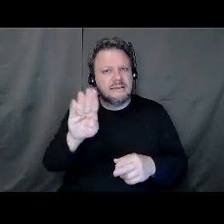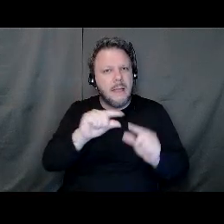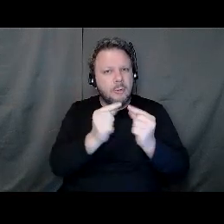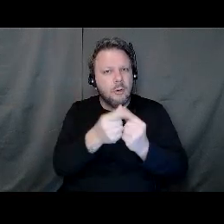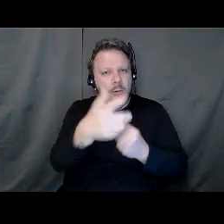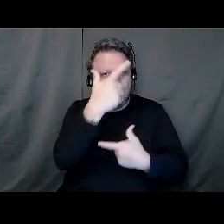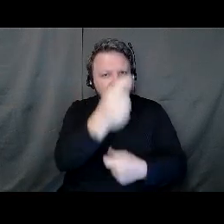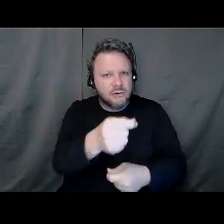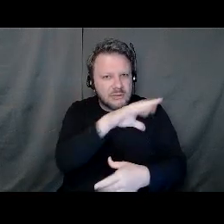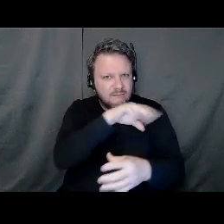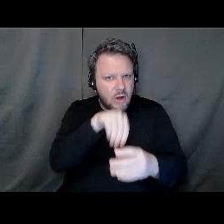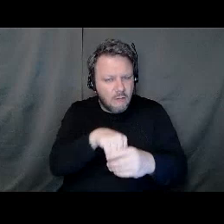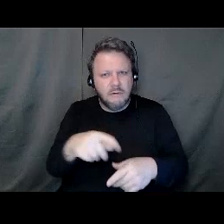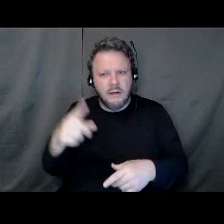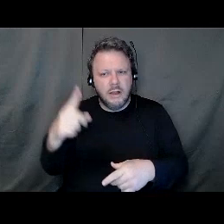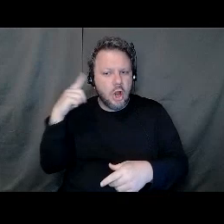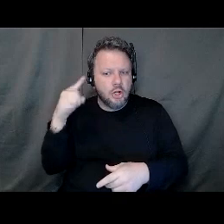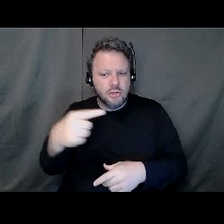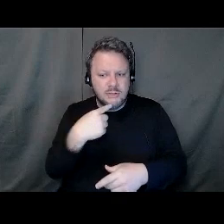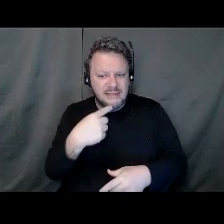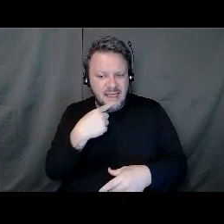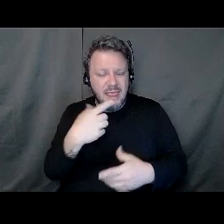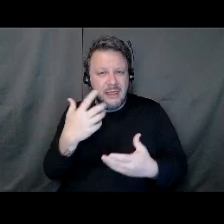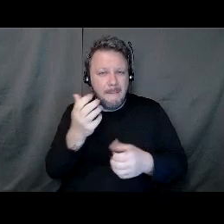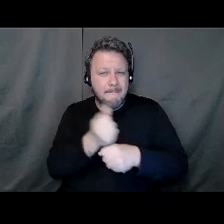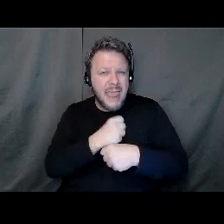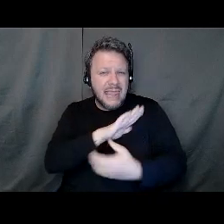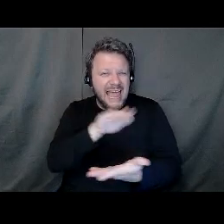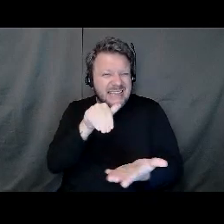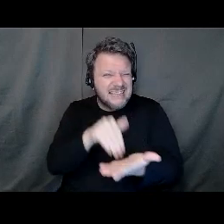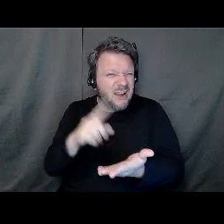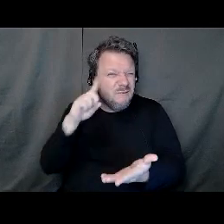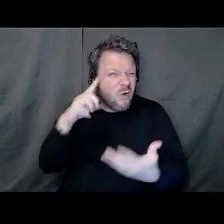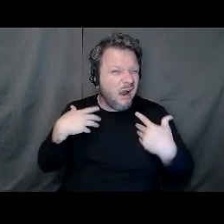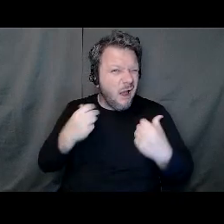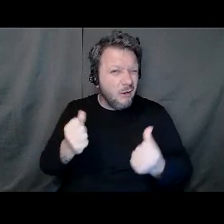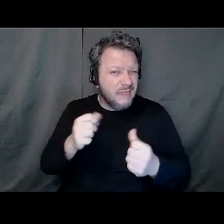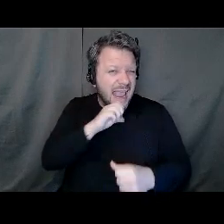be most interested in. I think I heard you say you were interested in creating a Center for healthy aging,